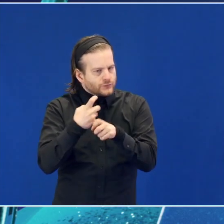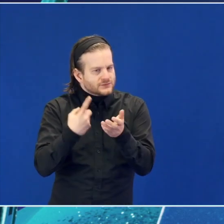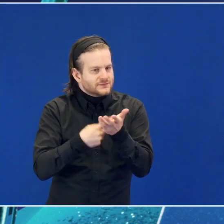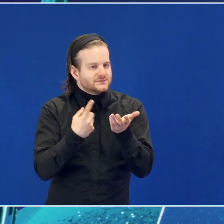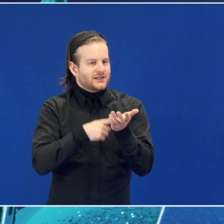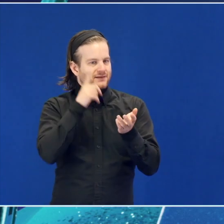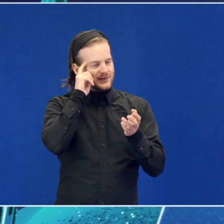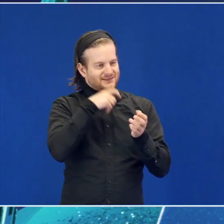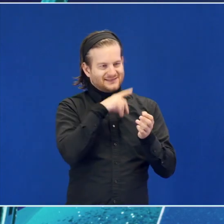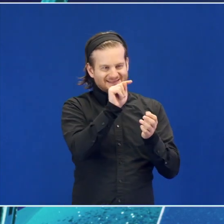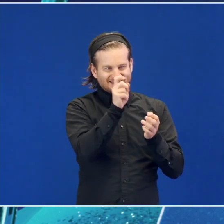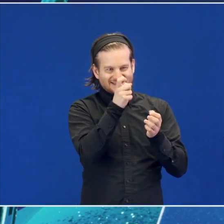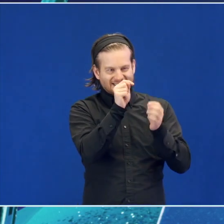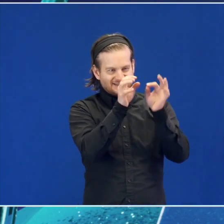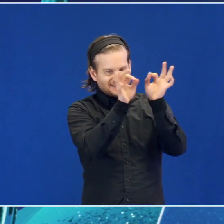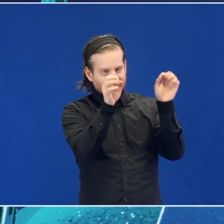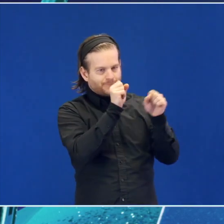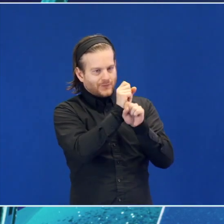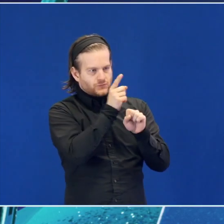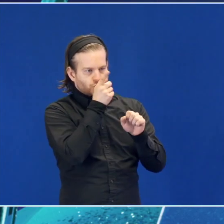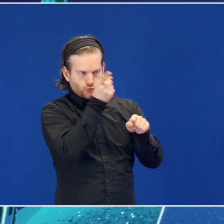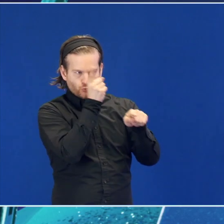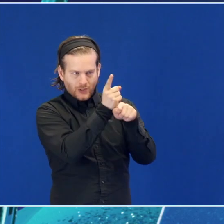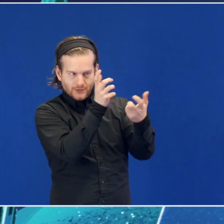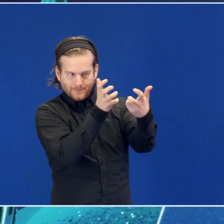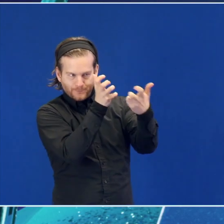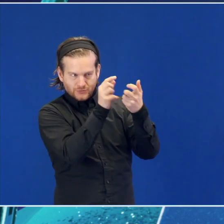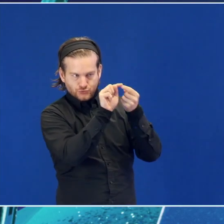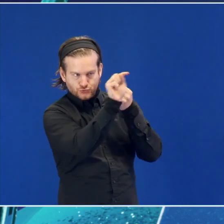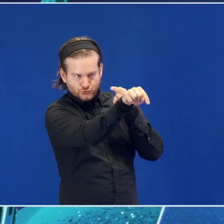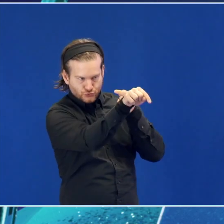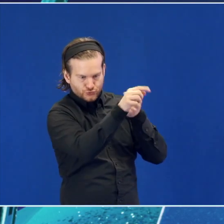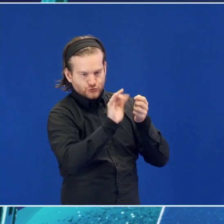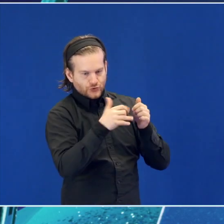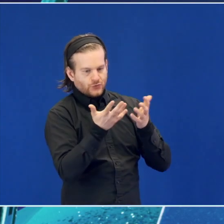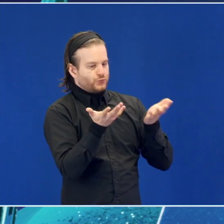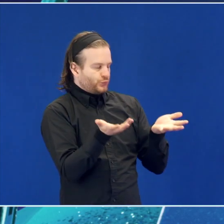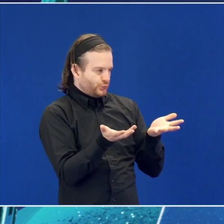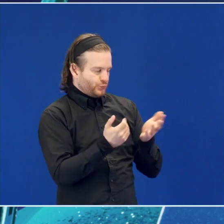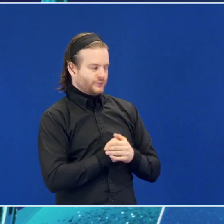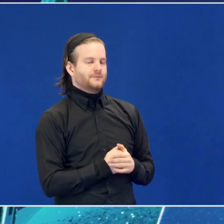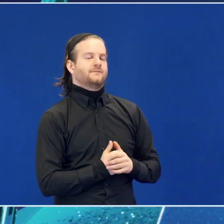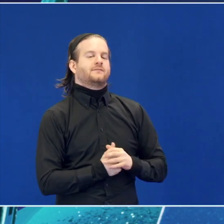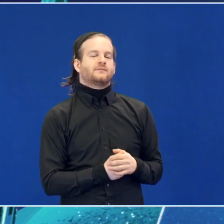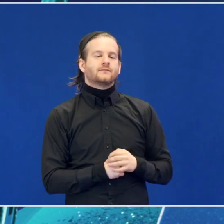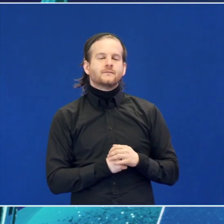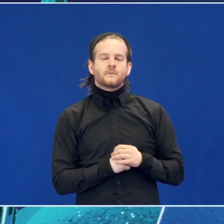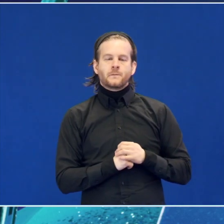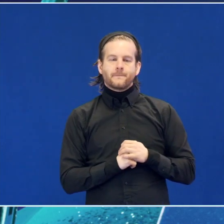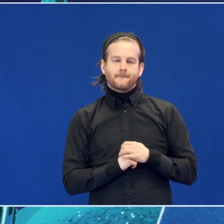Yeah. All right, Ed, I wanted to come over to you and I actually wanted to ask you a little bit to talk